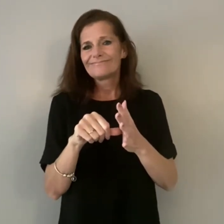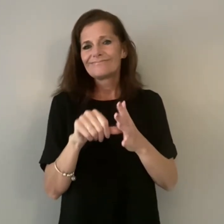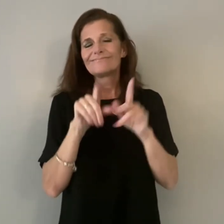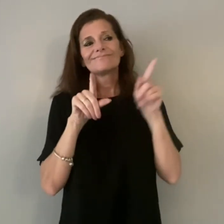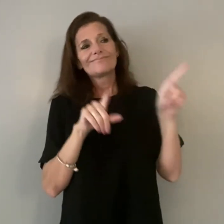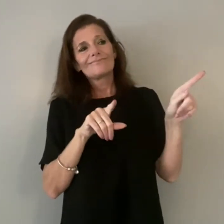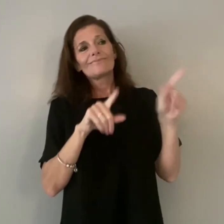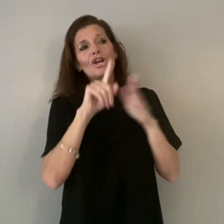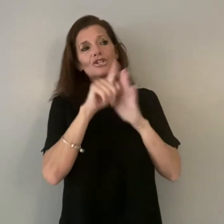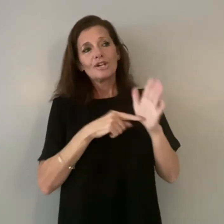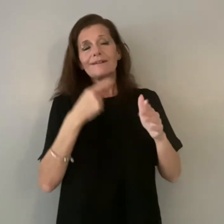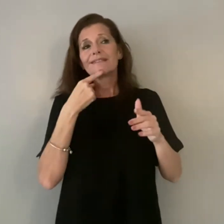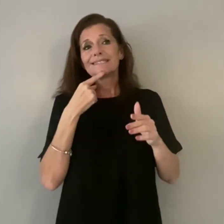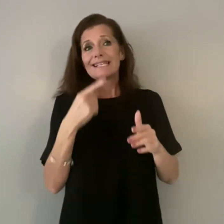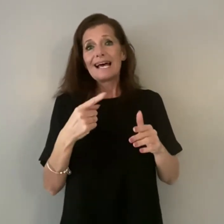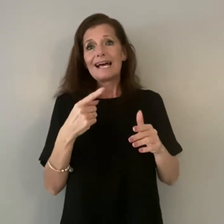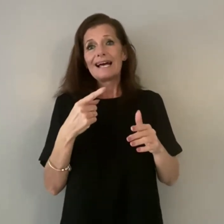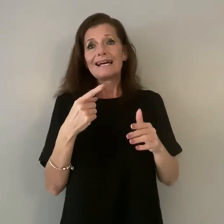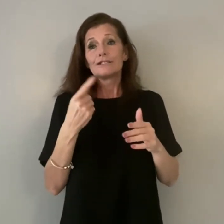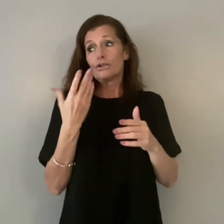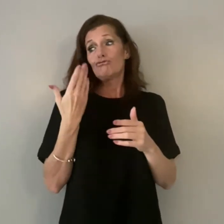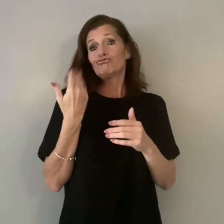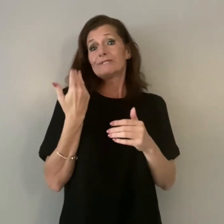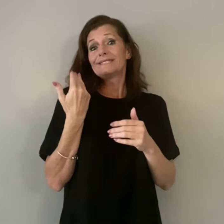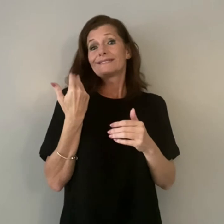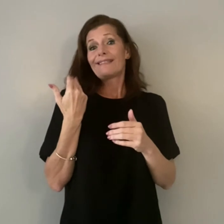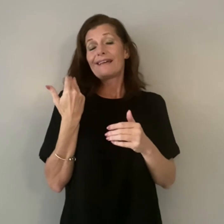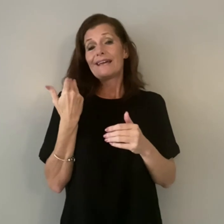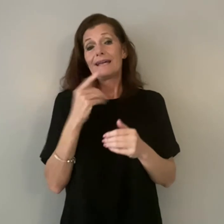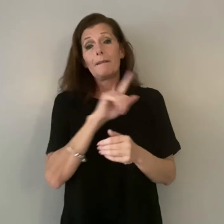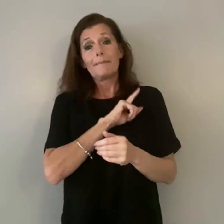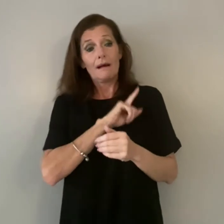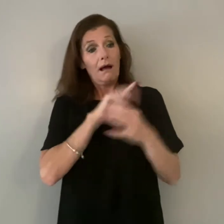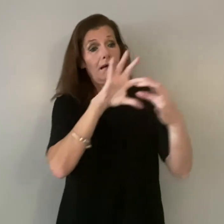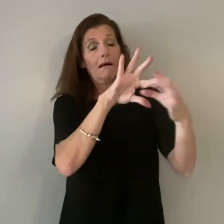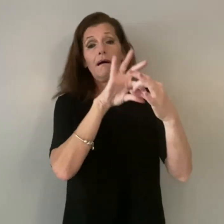And I think one of the things we've been exploring recently at Clore Leadership, partly 'cause of some of the people